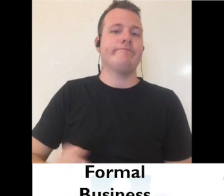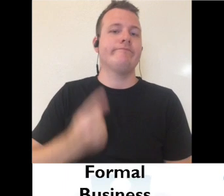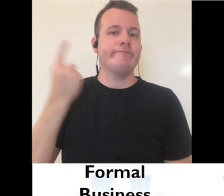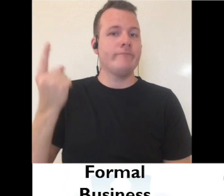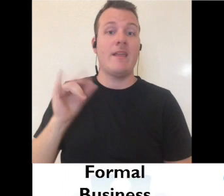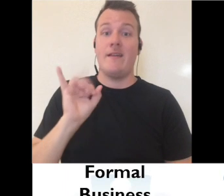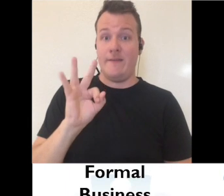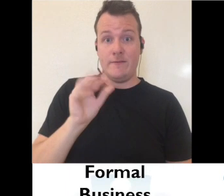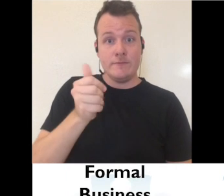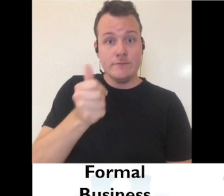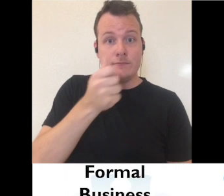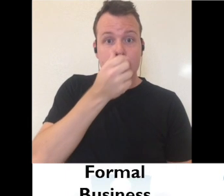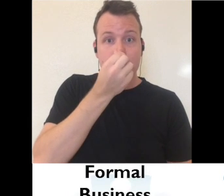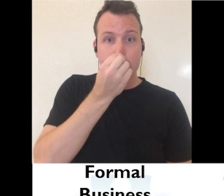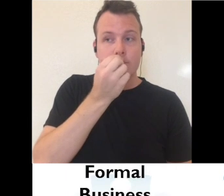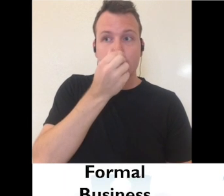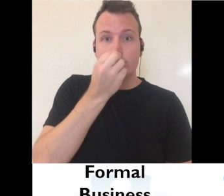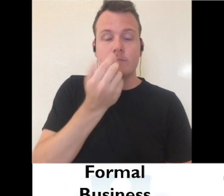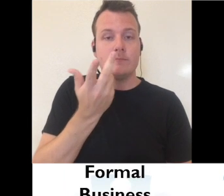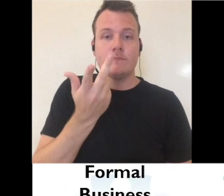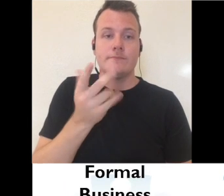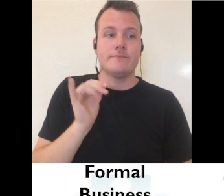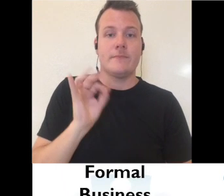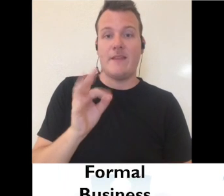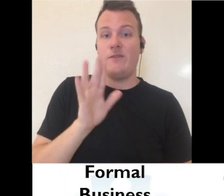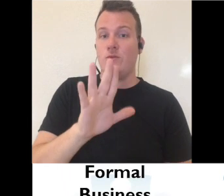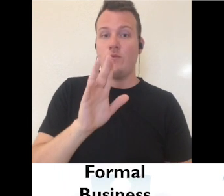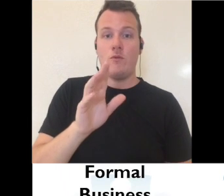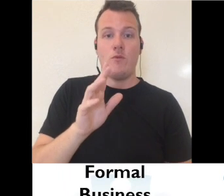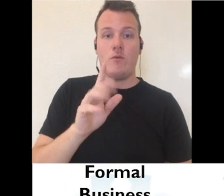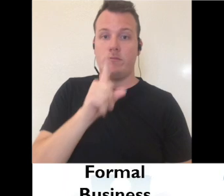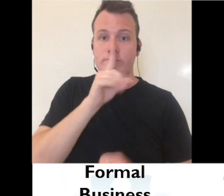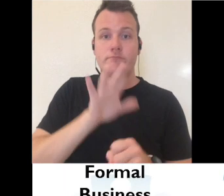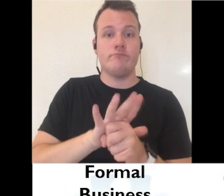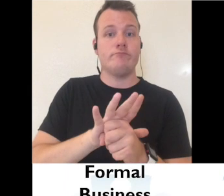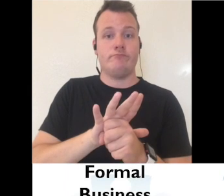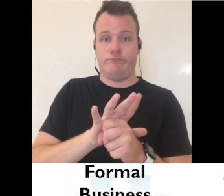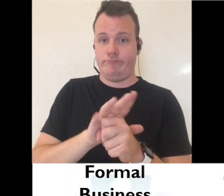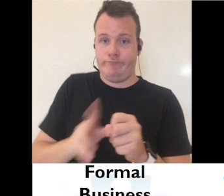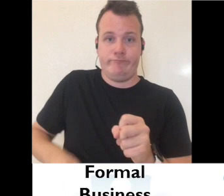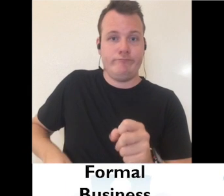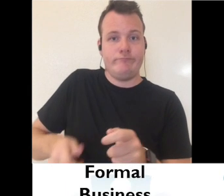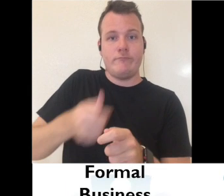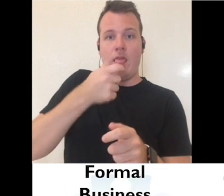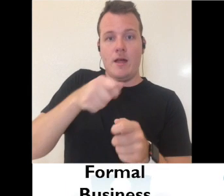of practices are a lot more willing to- to loan their money.